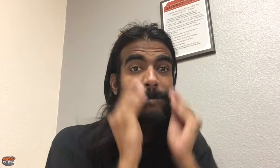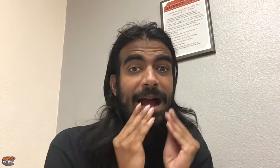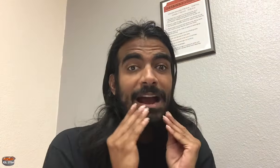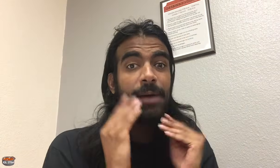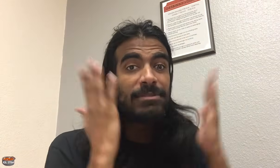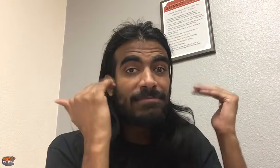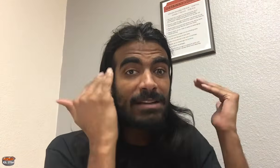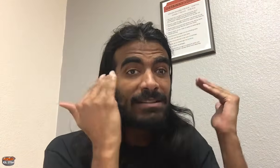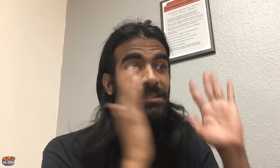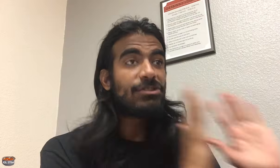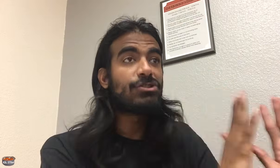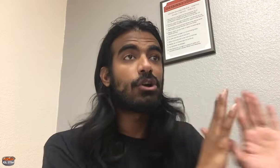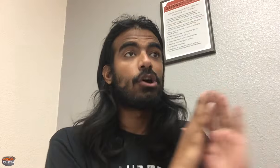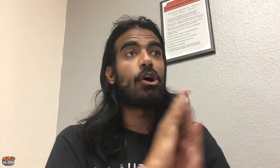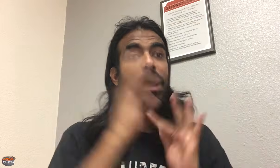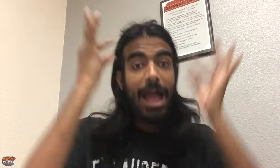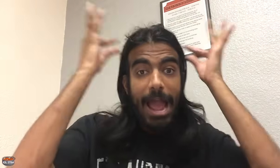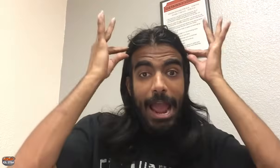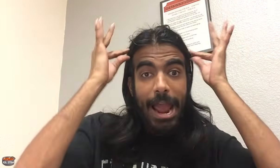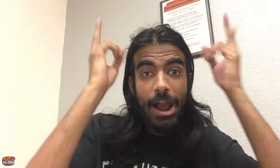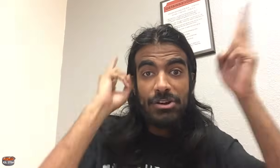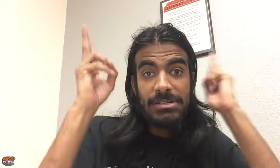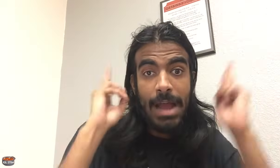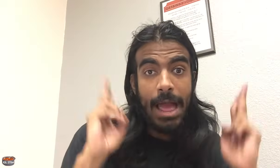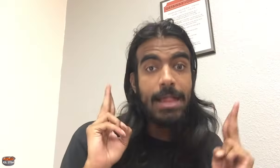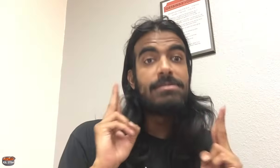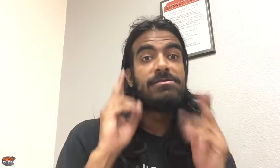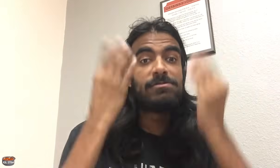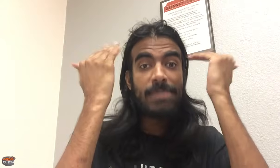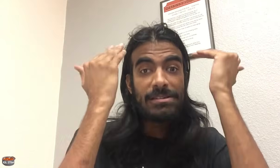actors and how their expectations are, make-up artists, and